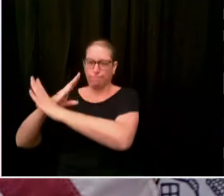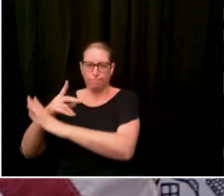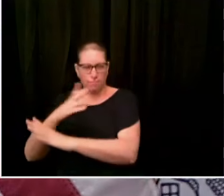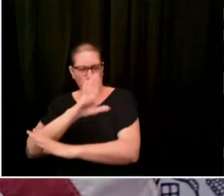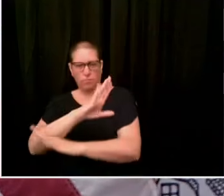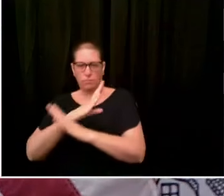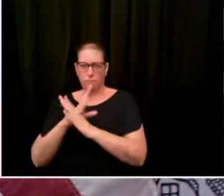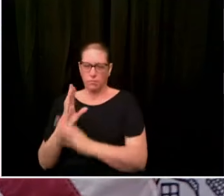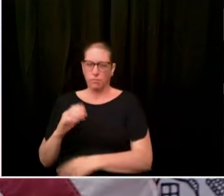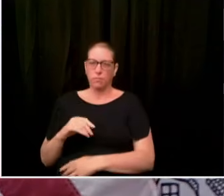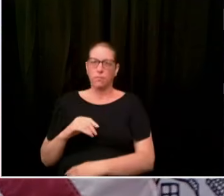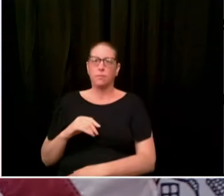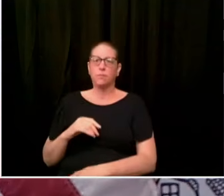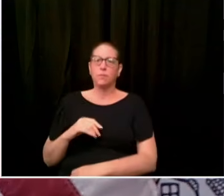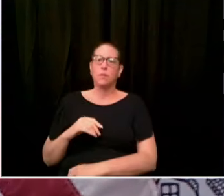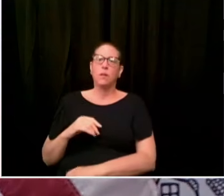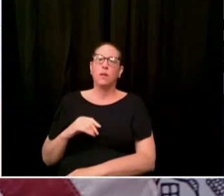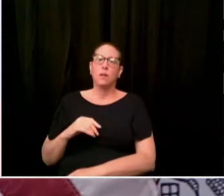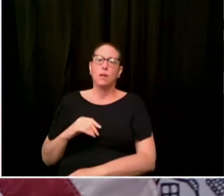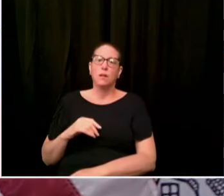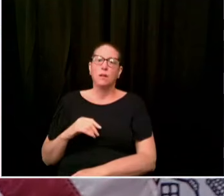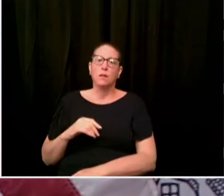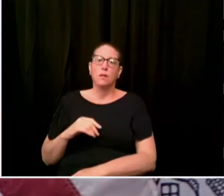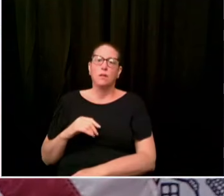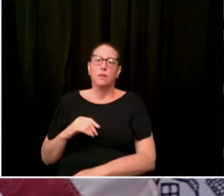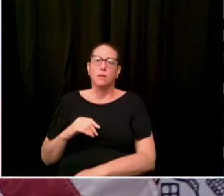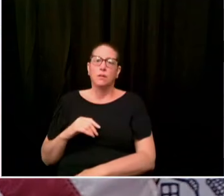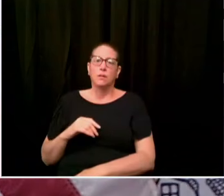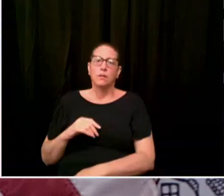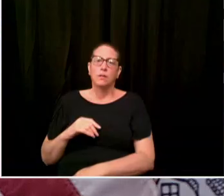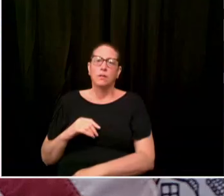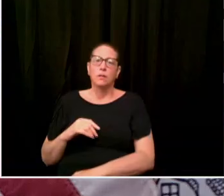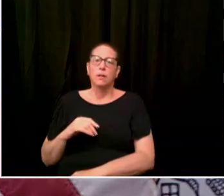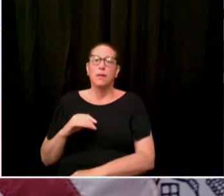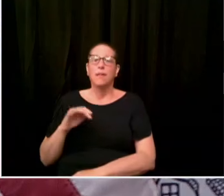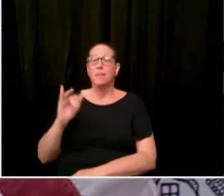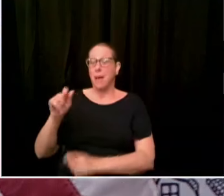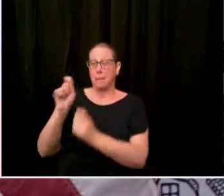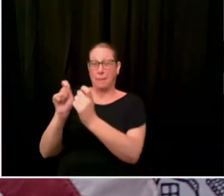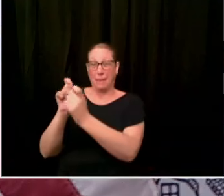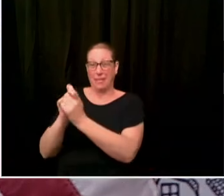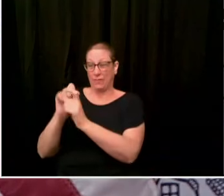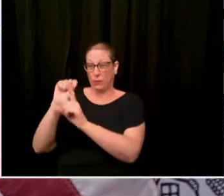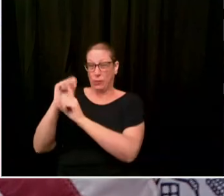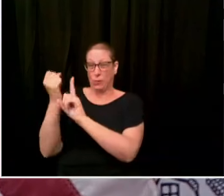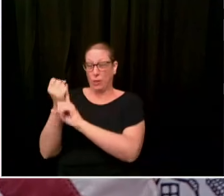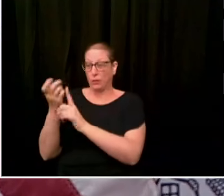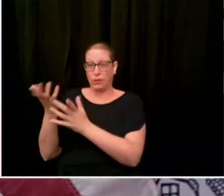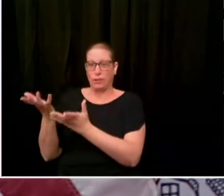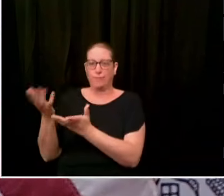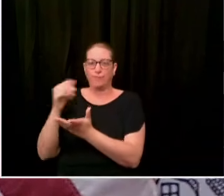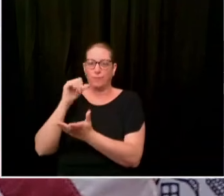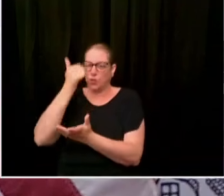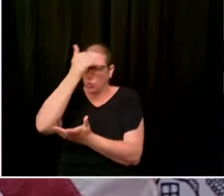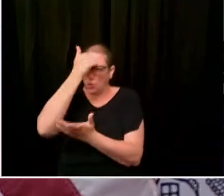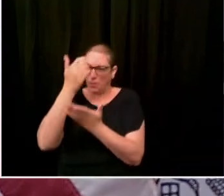THING AND PROTECTING THEIR FELLOW NEW YORKER BY WEARING THAT MASK AND SOMEONE TRIES TO TAKE IT